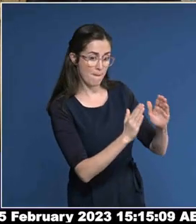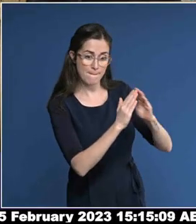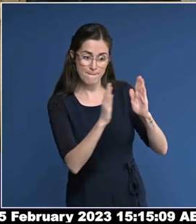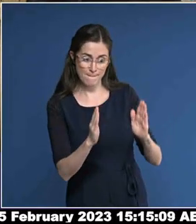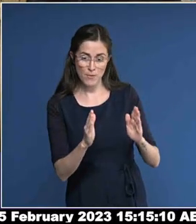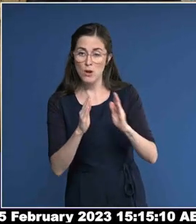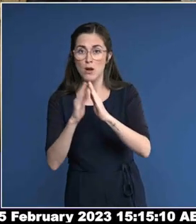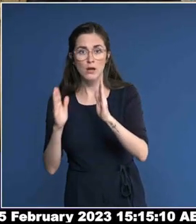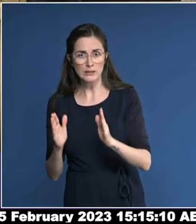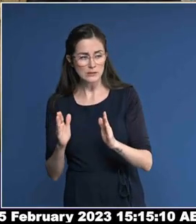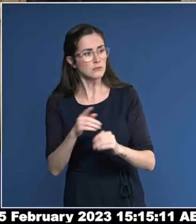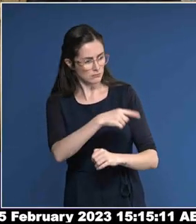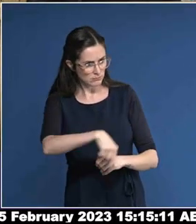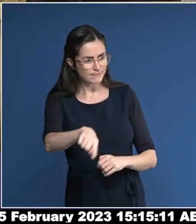environments. So there will be apartments, townhouses.